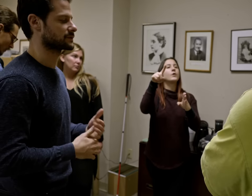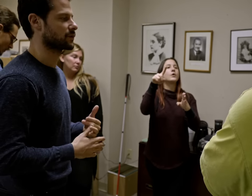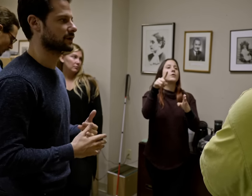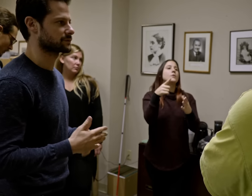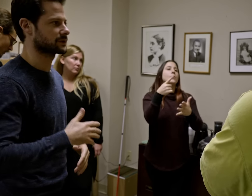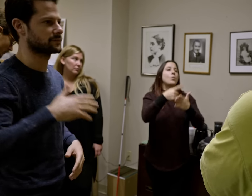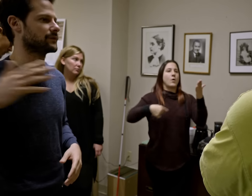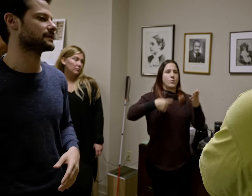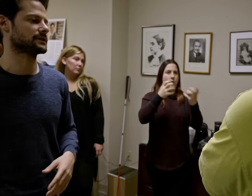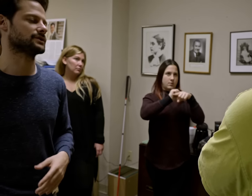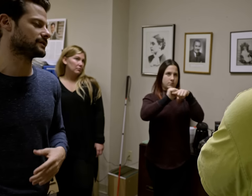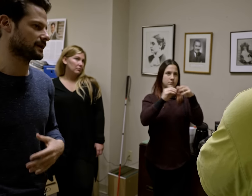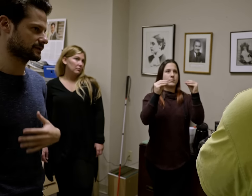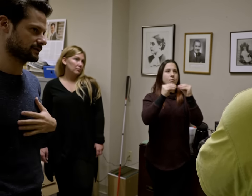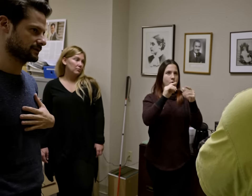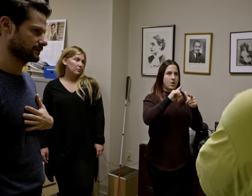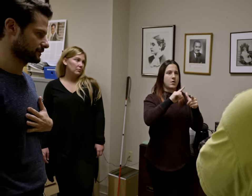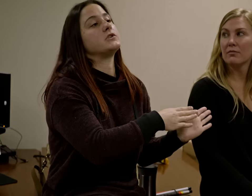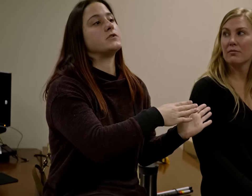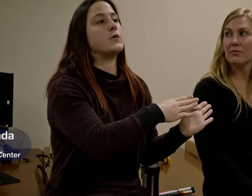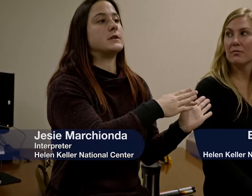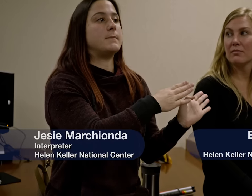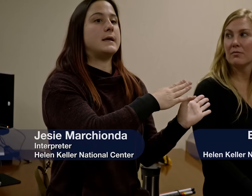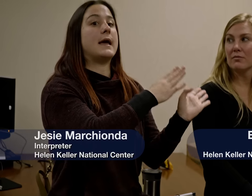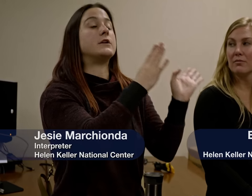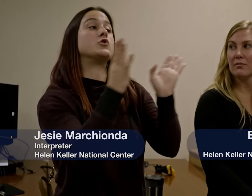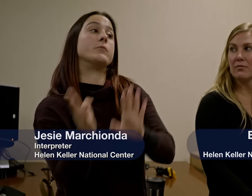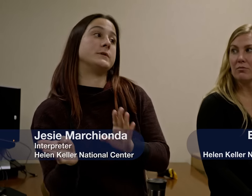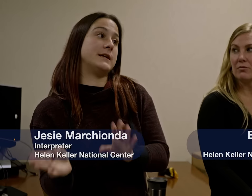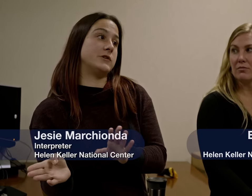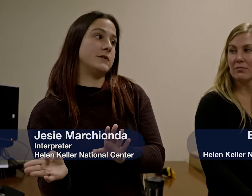Interpreting and translation are very different. An interpretation is always going to be an interpretation.